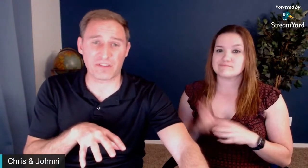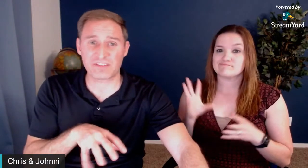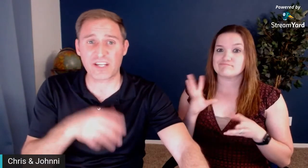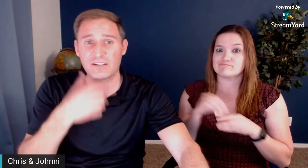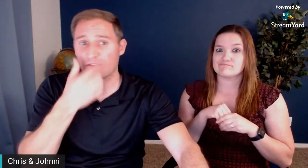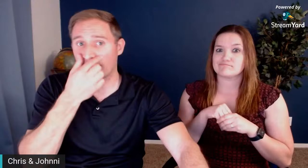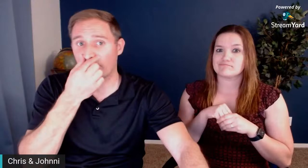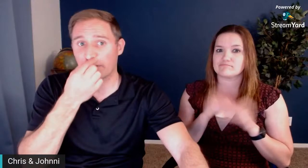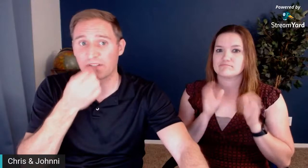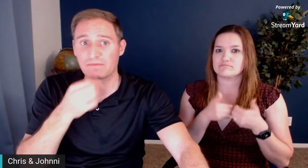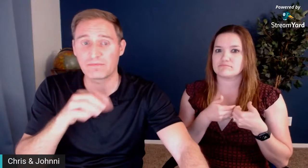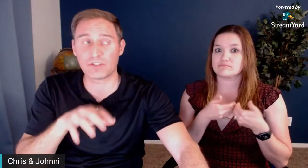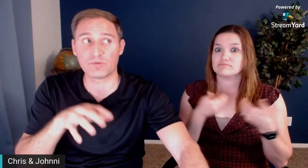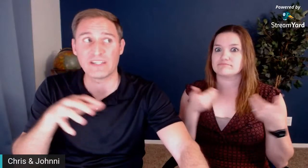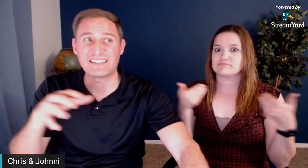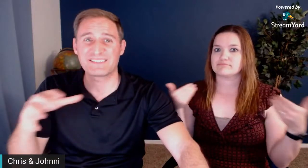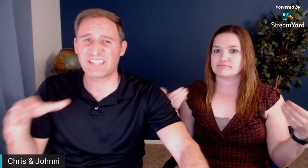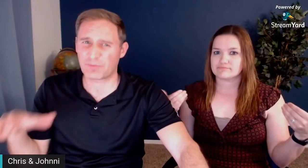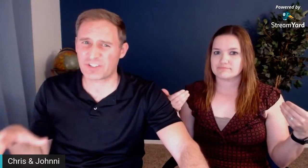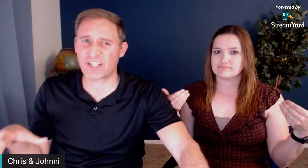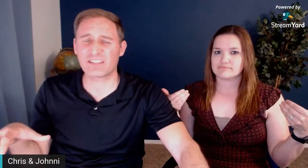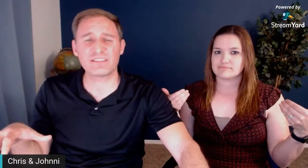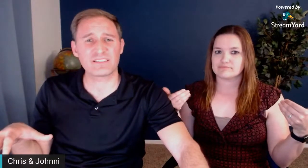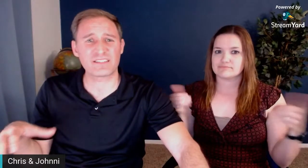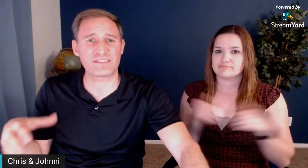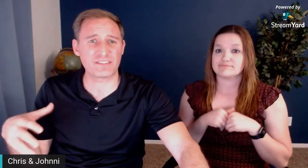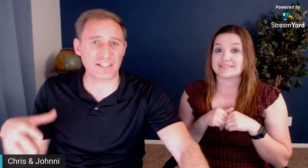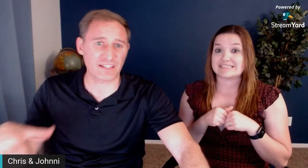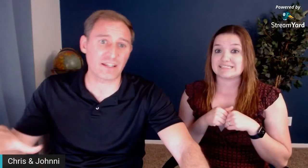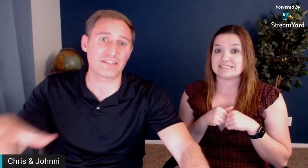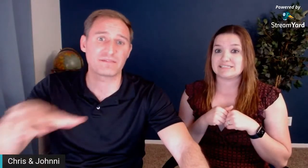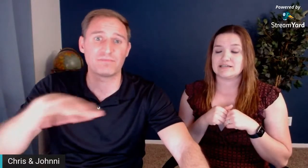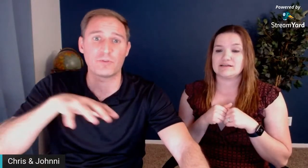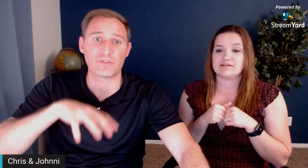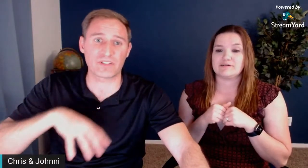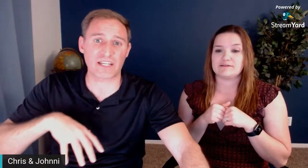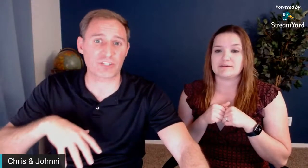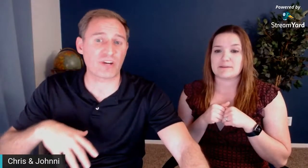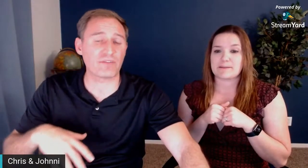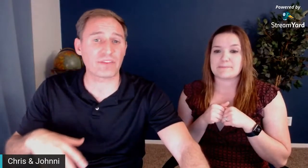of this channel or if we're going to do a separate channel just to like as more of it like a travel